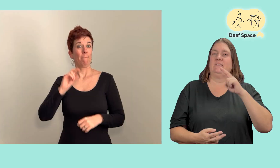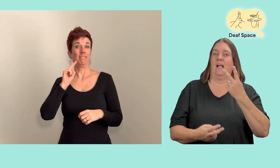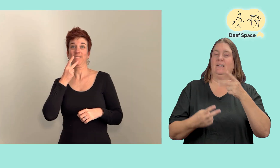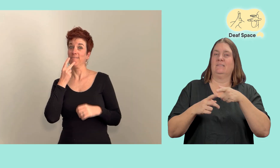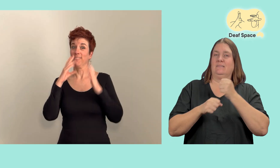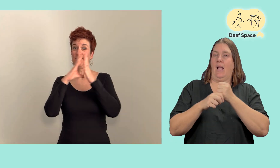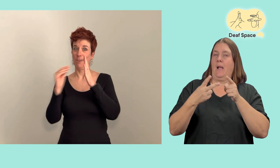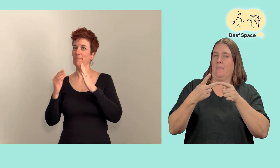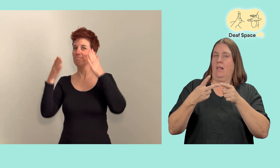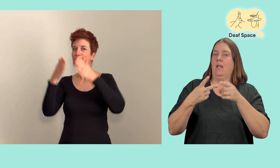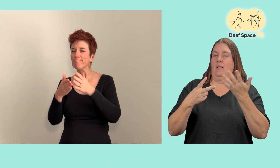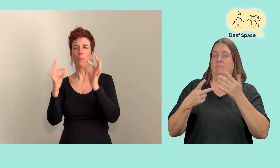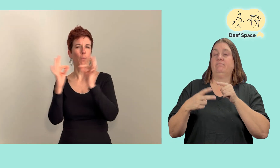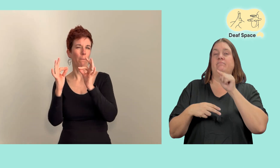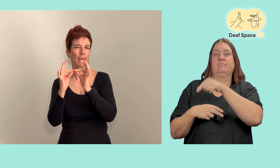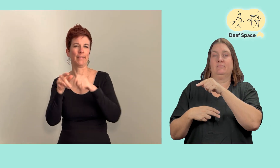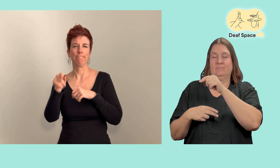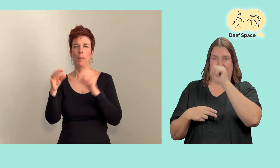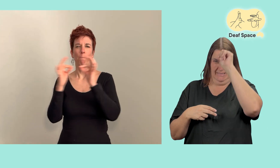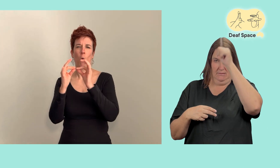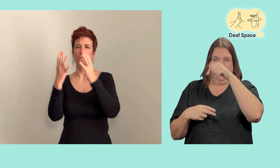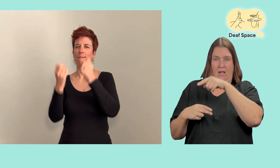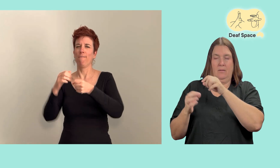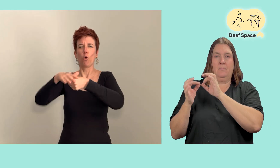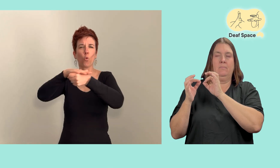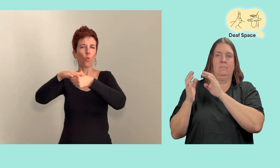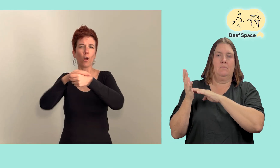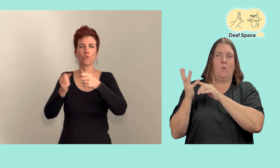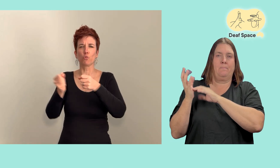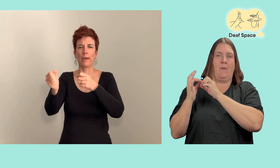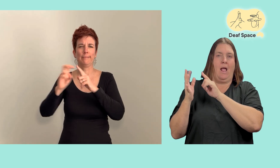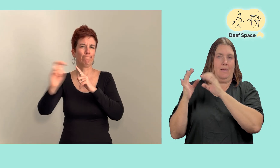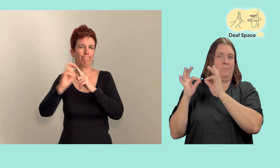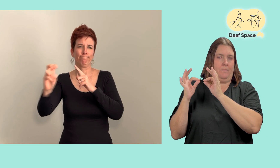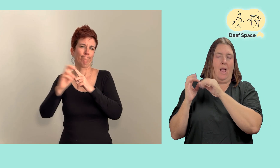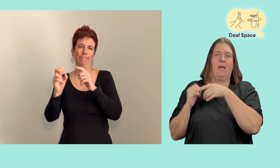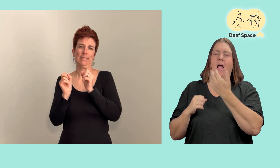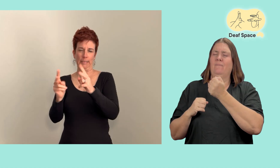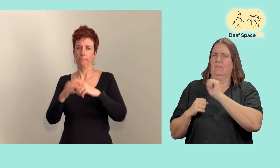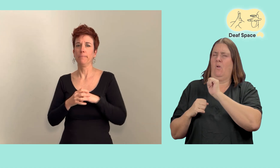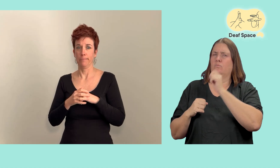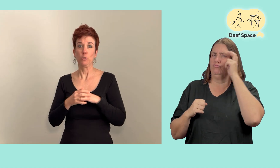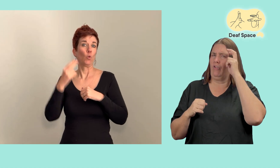The second example comes from the city of Mumbai, also known as Bombay in India.